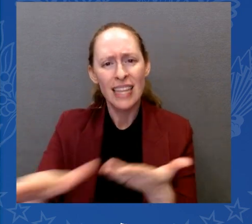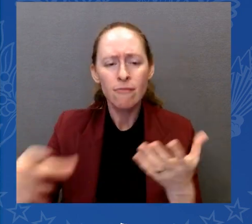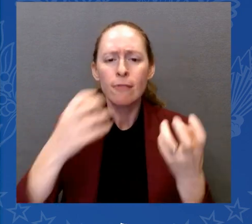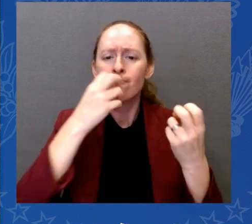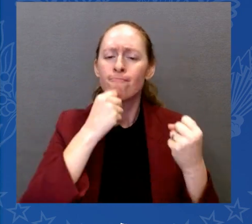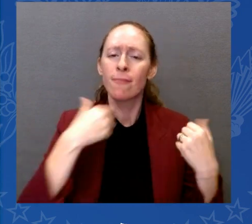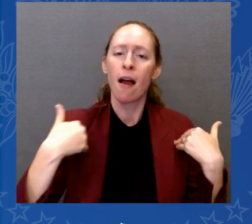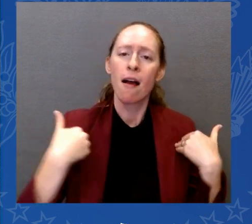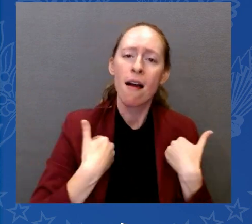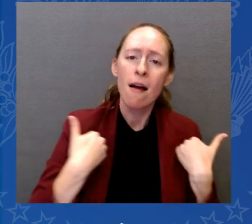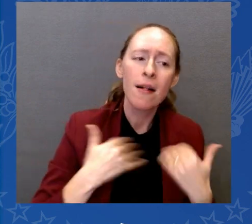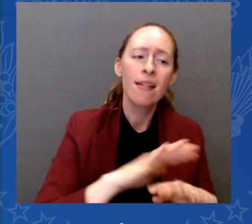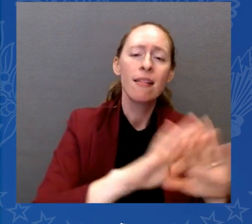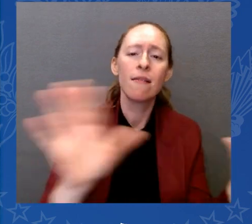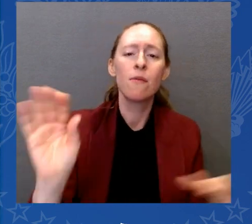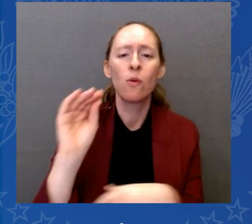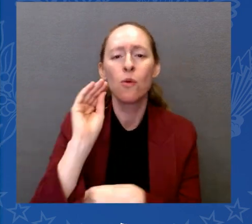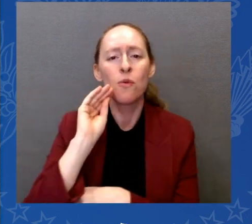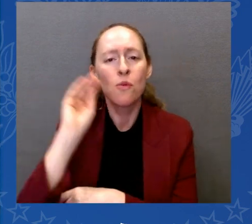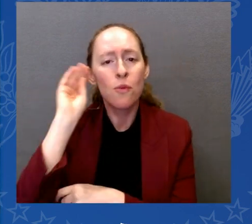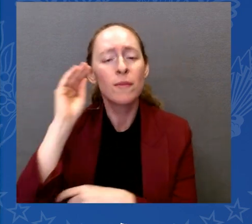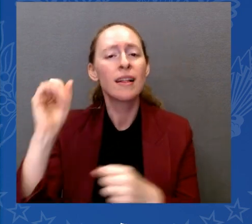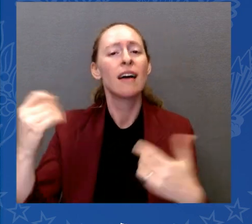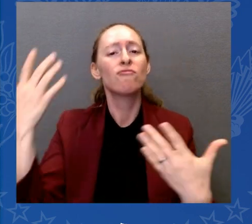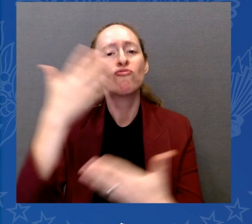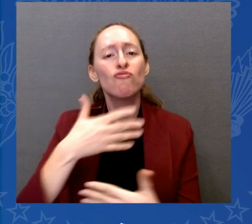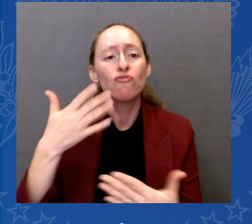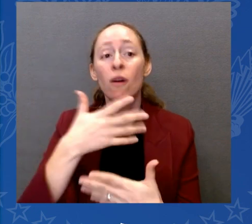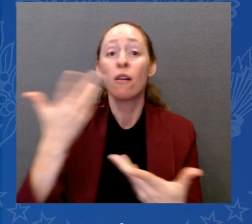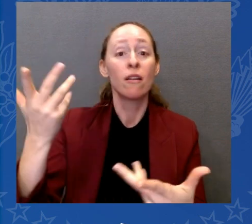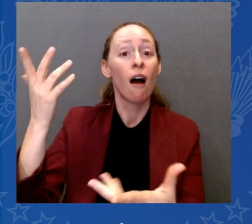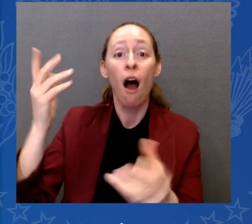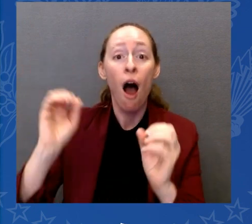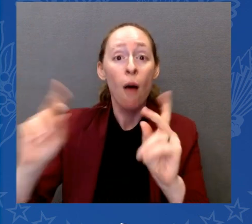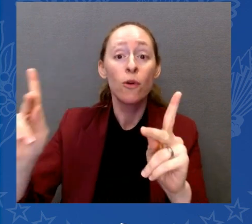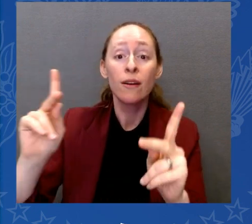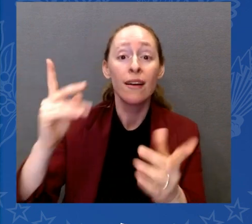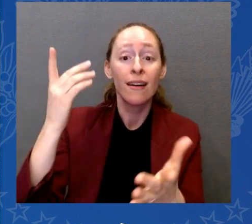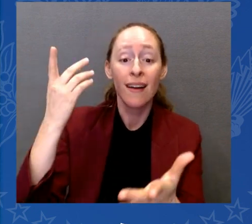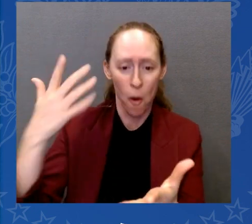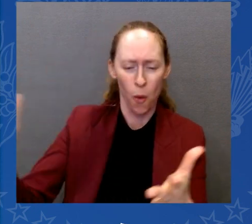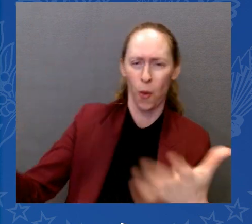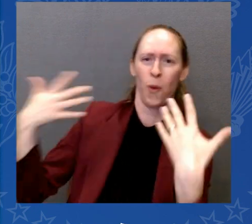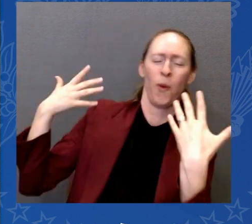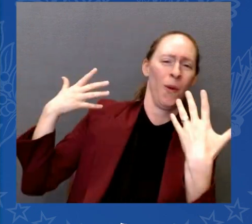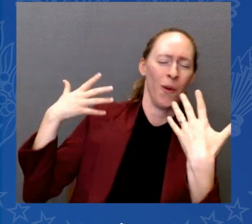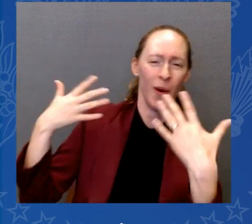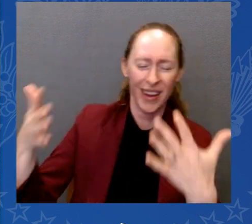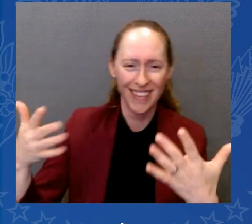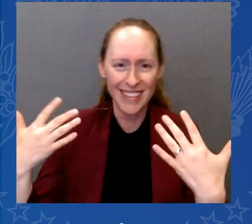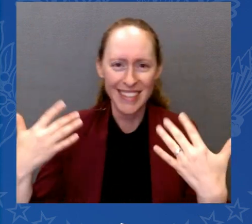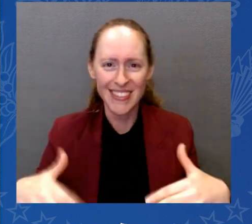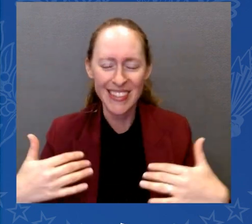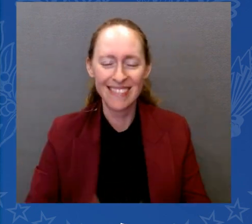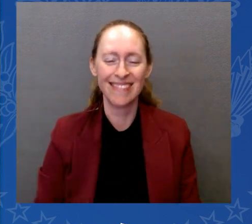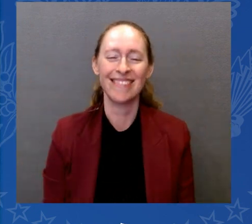Let's a windy. I've considered other positions elsewhere. But I've stayed here because I love this land